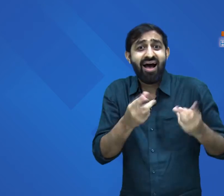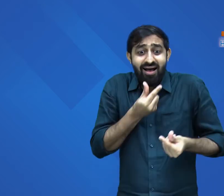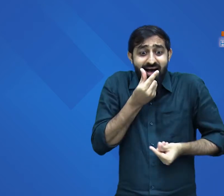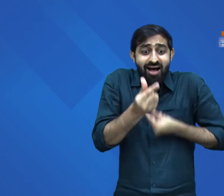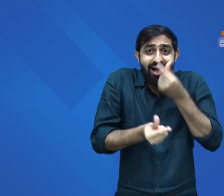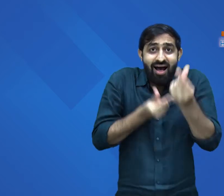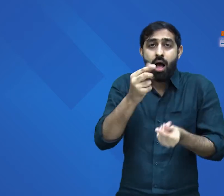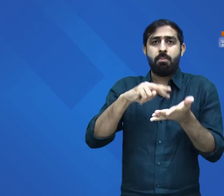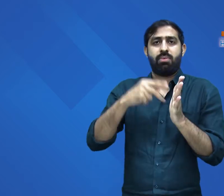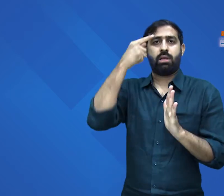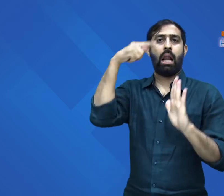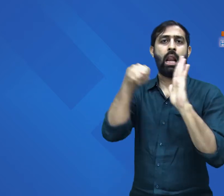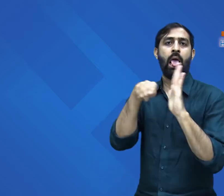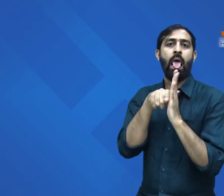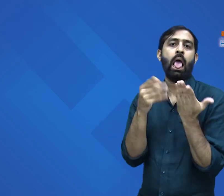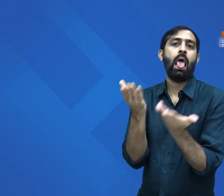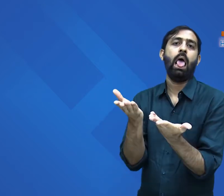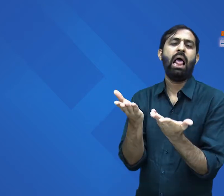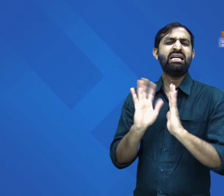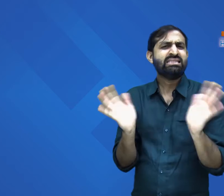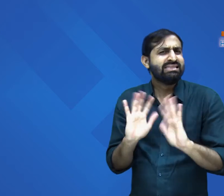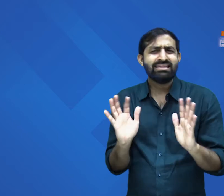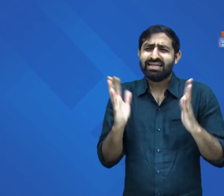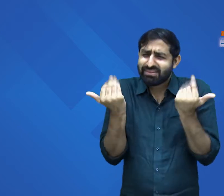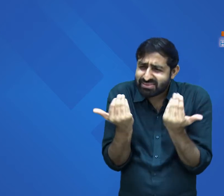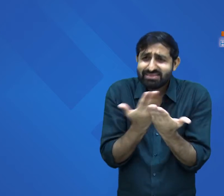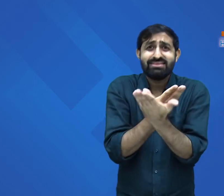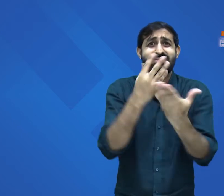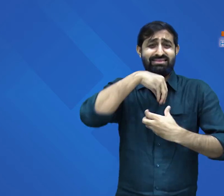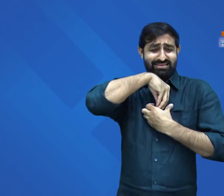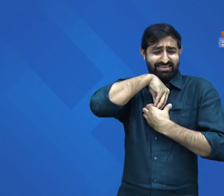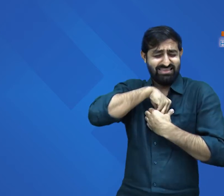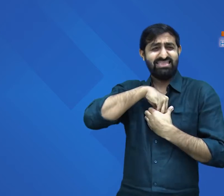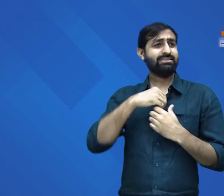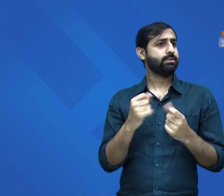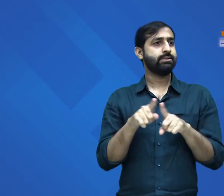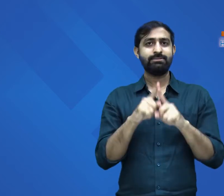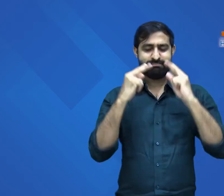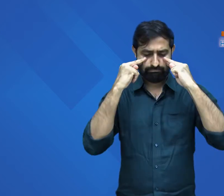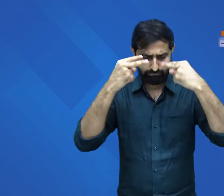that we are incapable of doing things, which is not right, we have abilities to do anything.